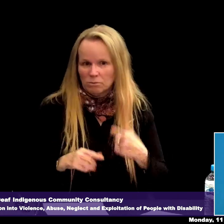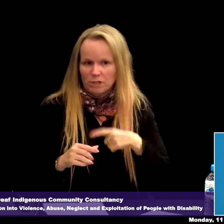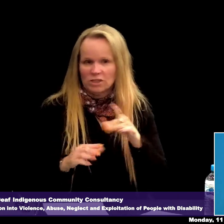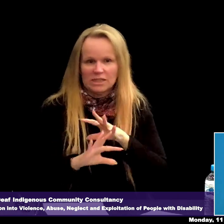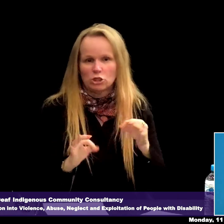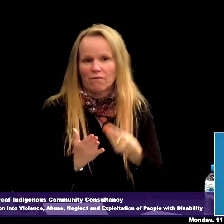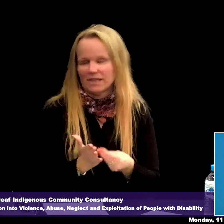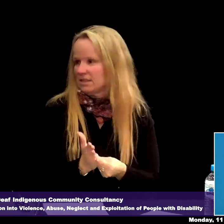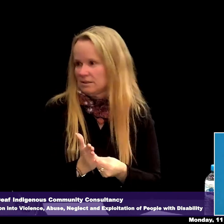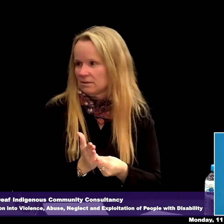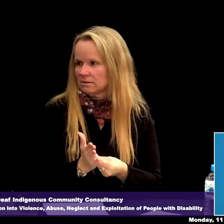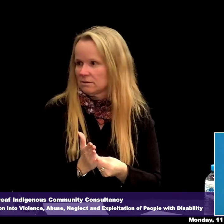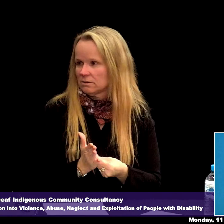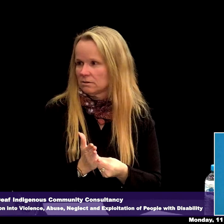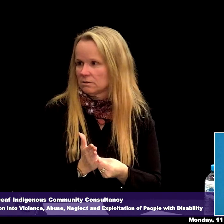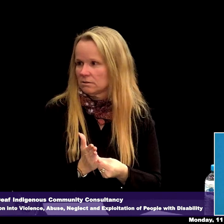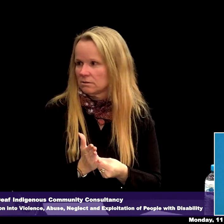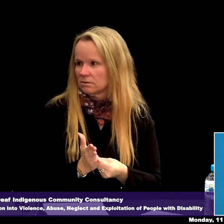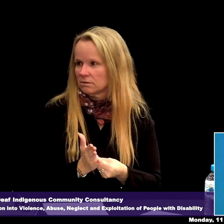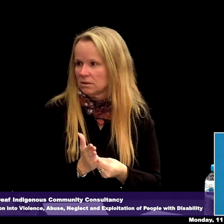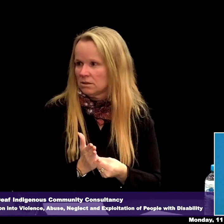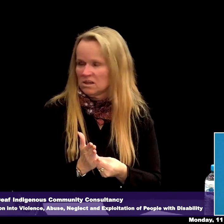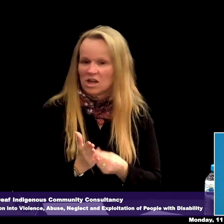it's shut down because there is simply no funding. It doesn't go any further.